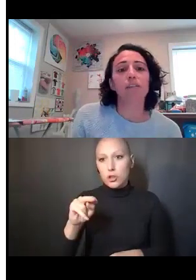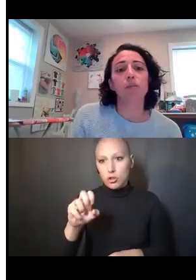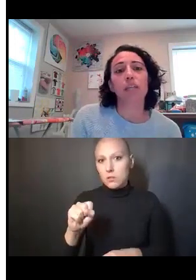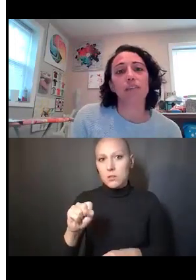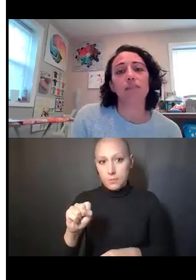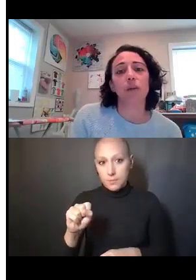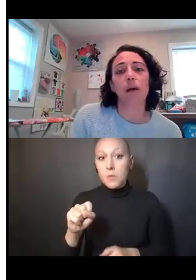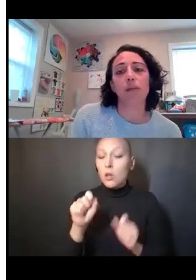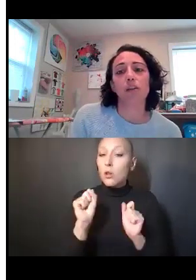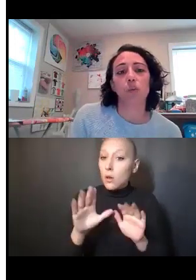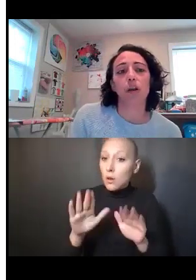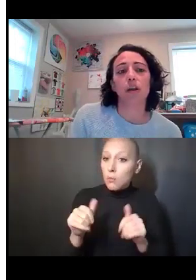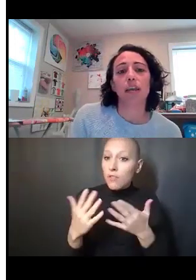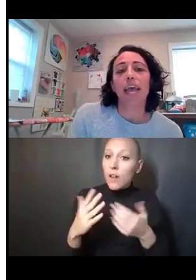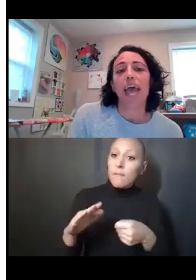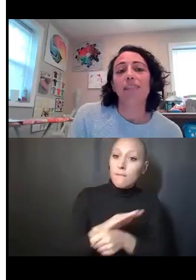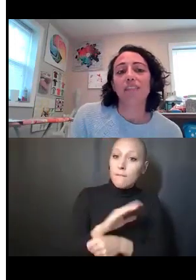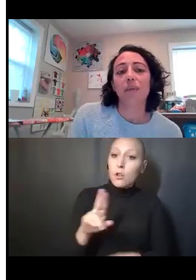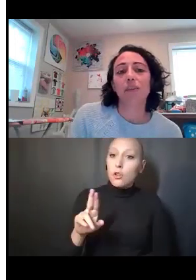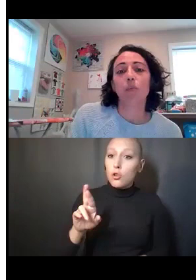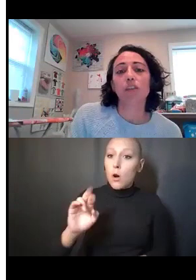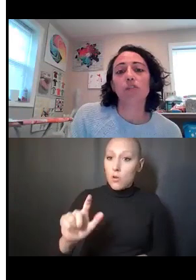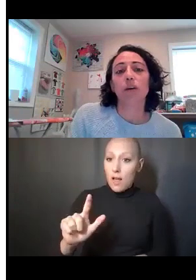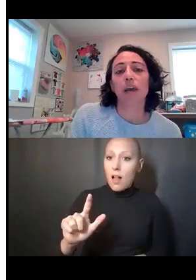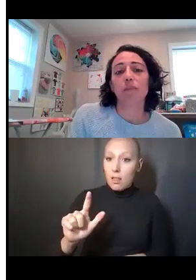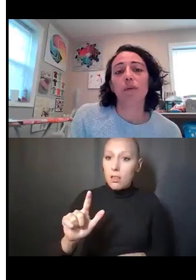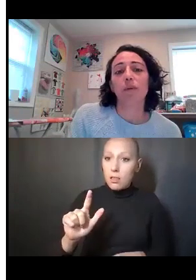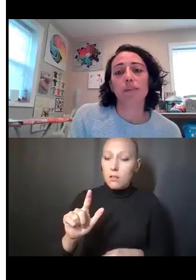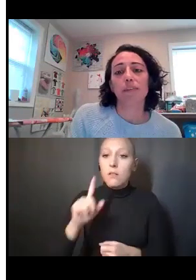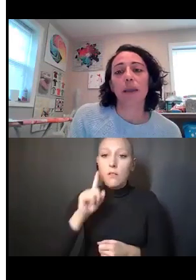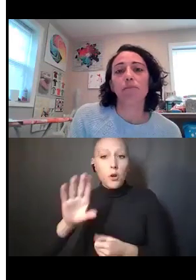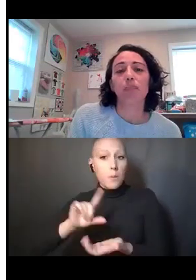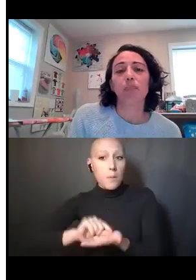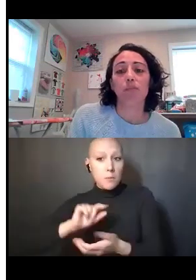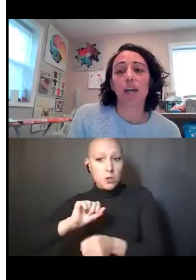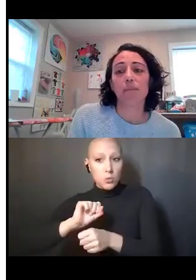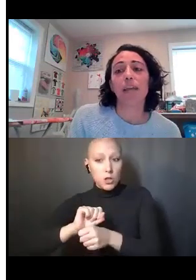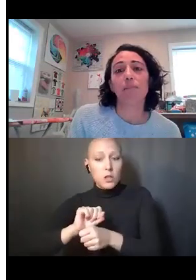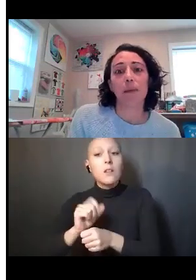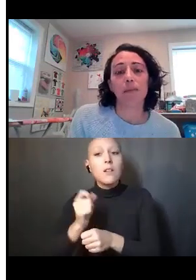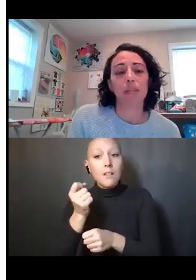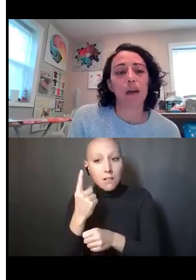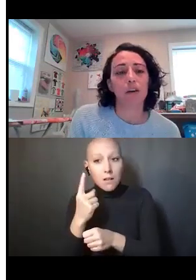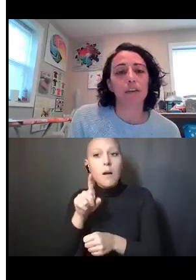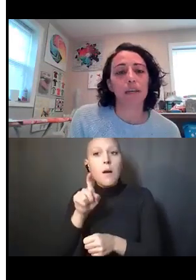to a list of their published work, and this must point to a government website. We recommend My Bibliography.